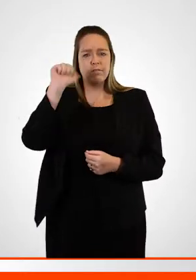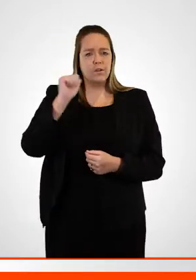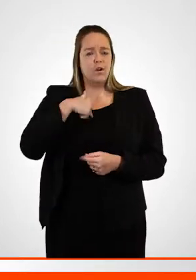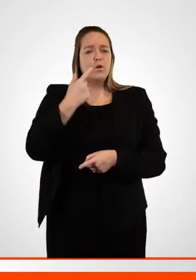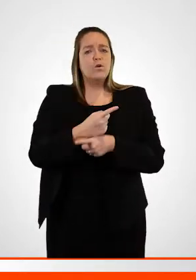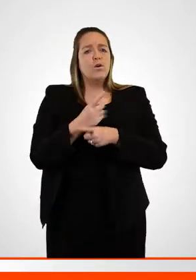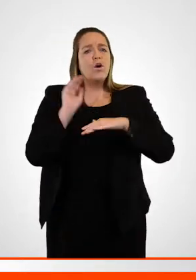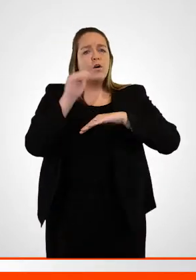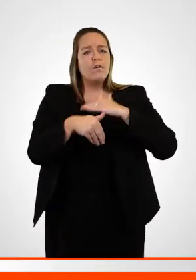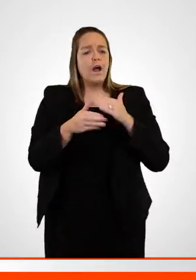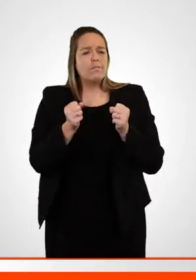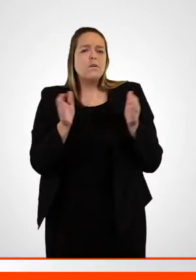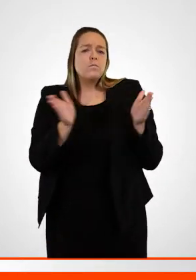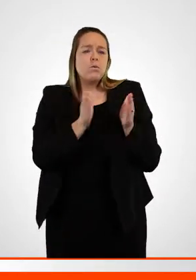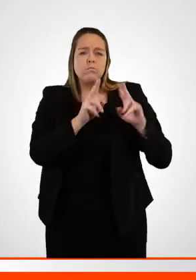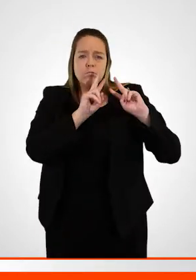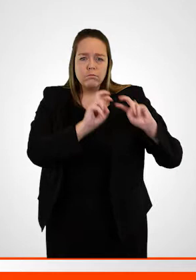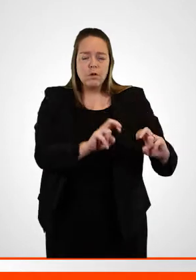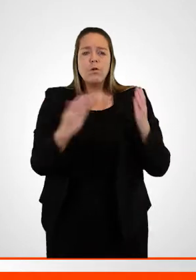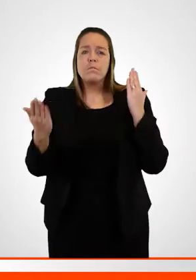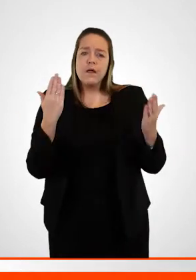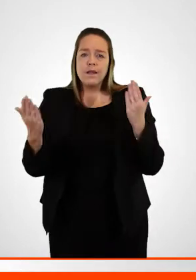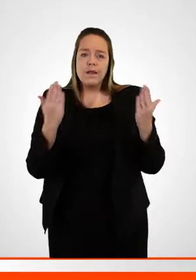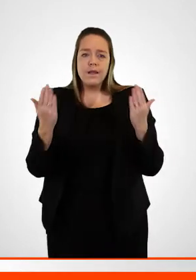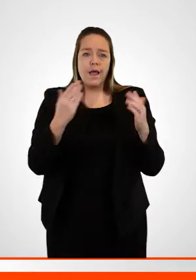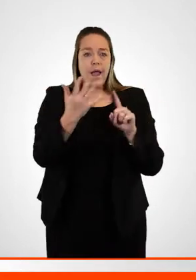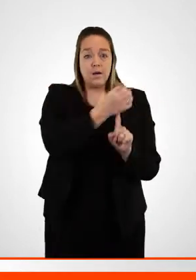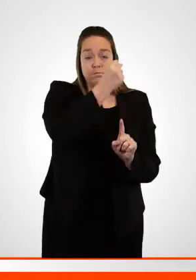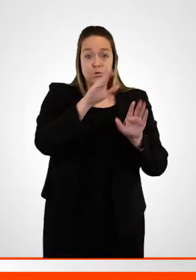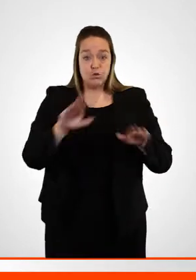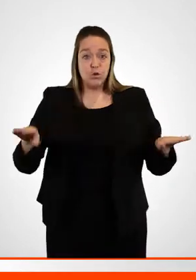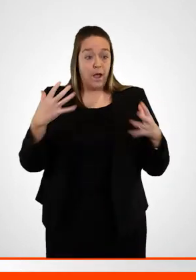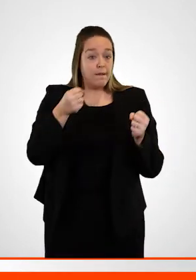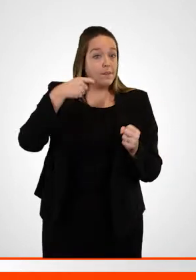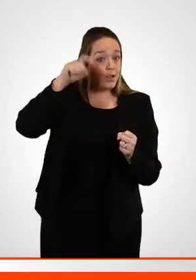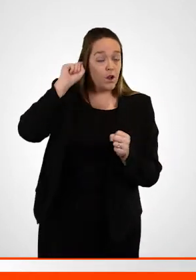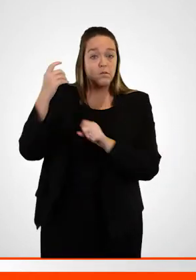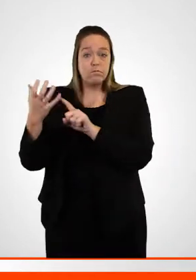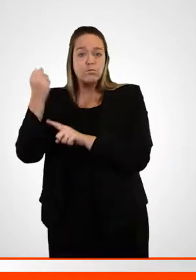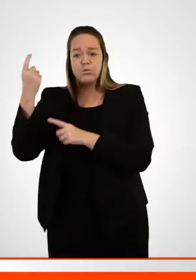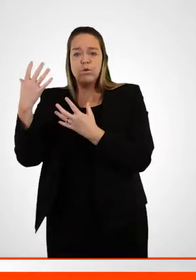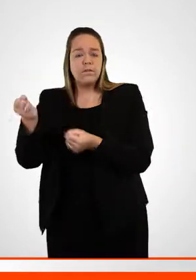about a small study that we did comparing outcomes in children with hearing aids and children with cochlear implants.